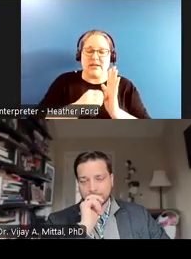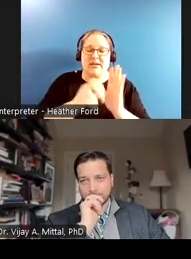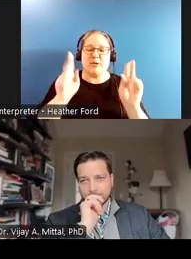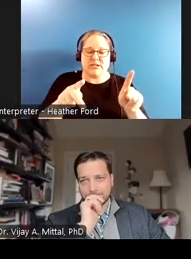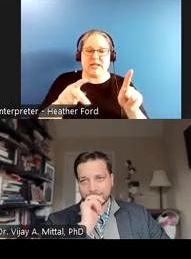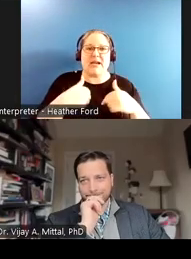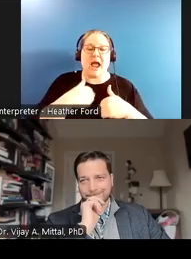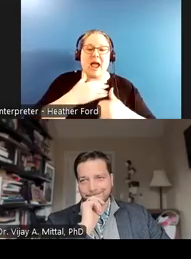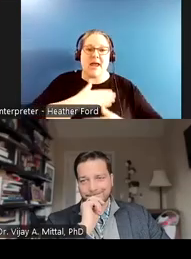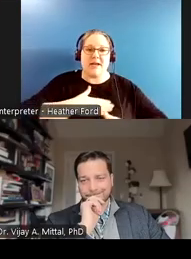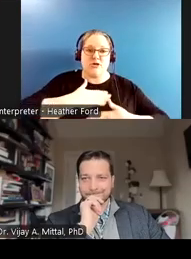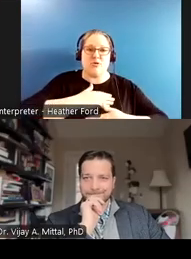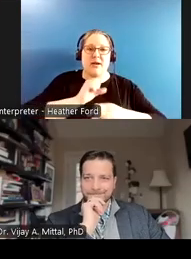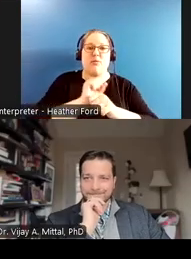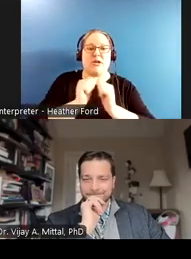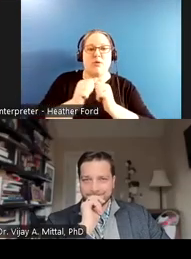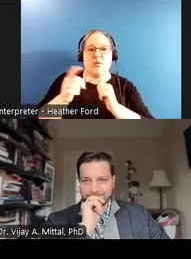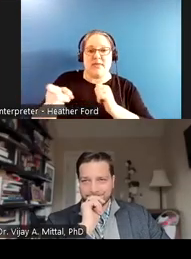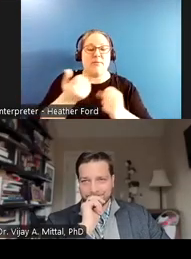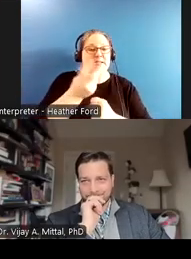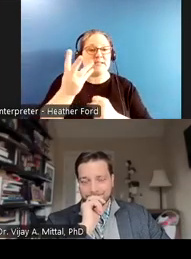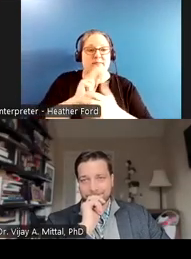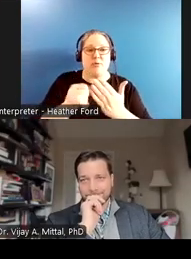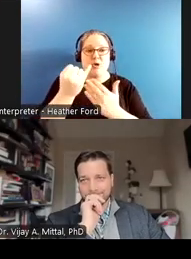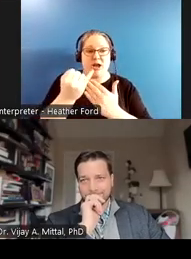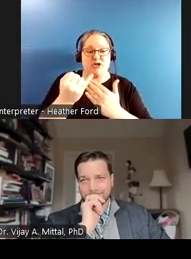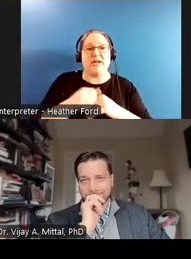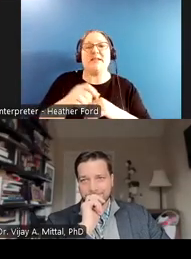working with him on a number of projects over the years. He's highly respected expert and thought